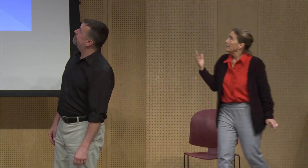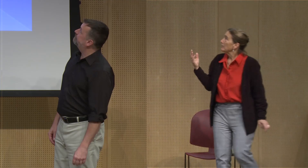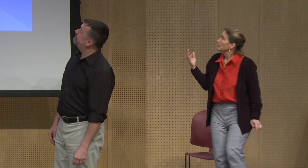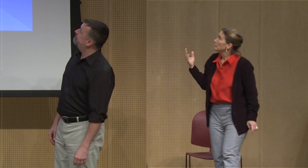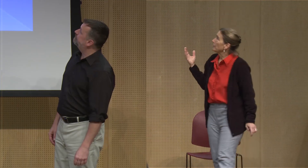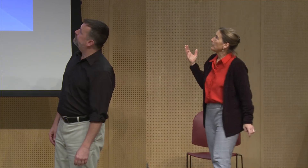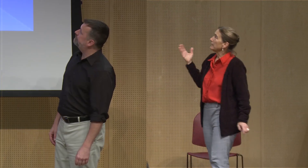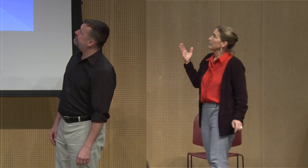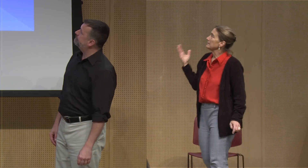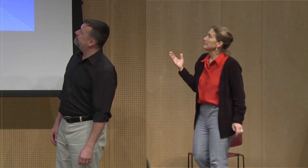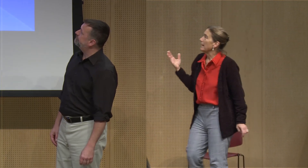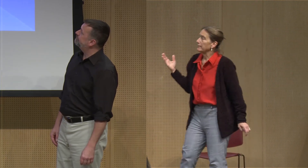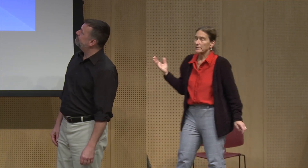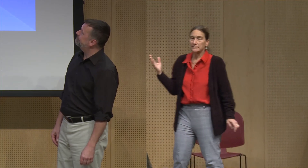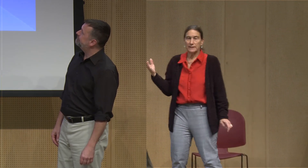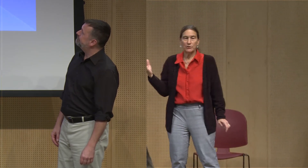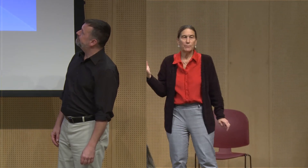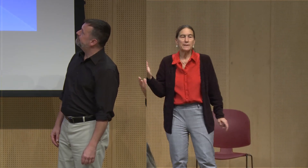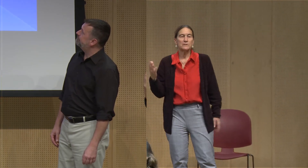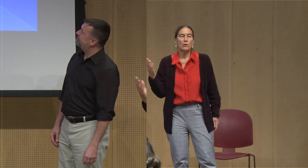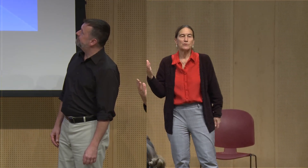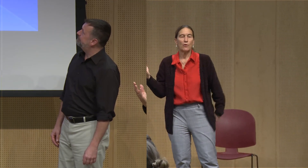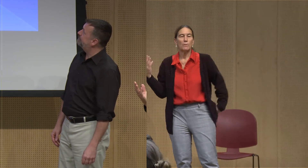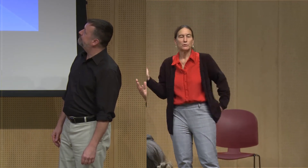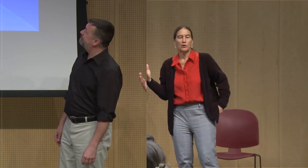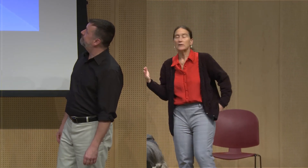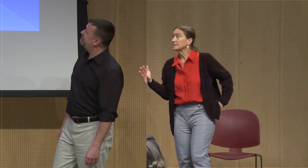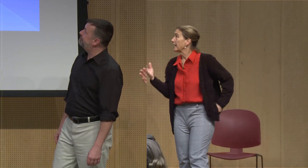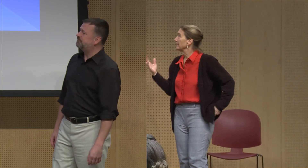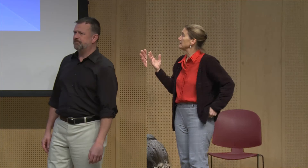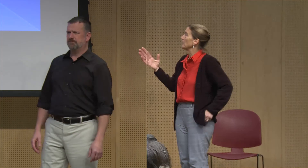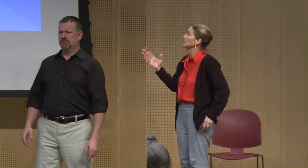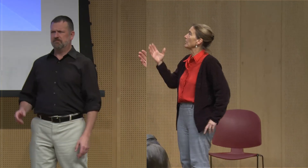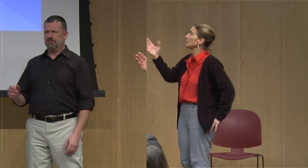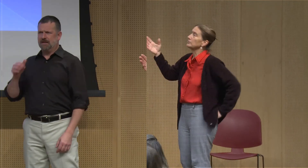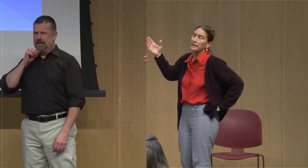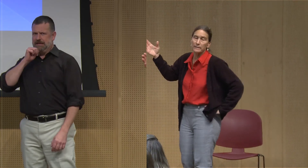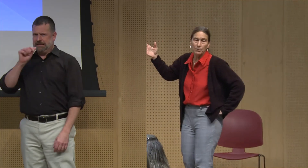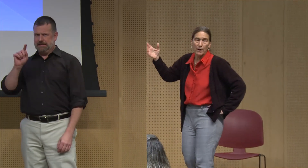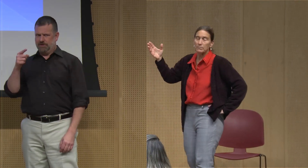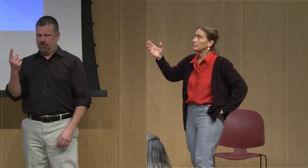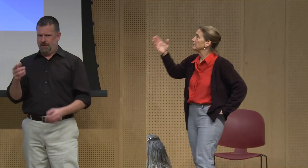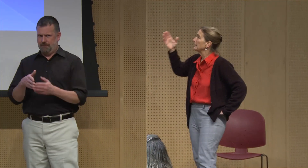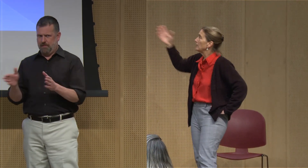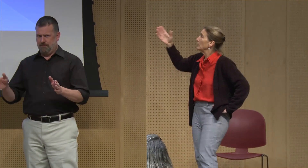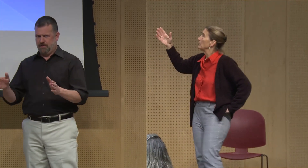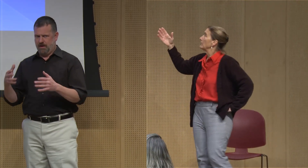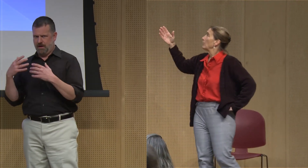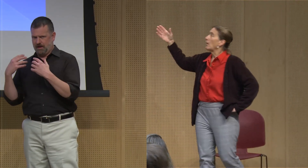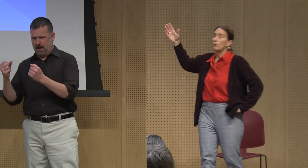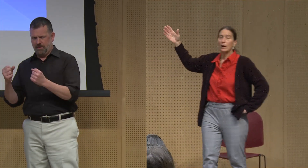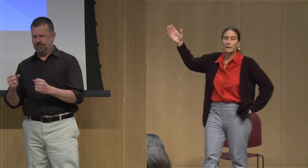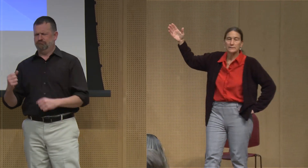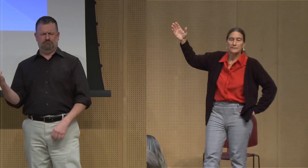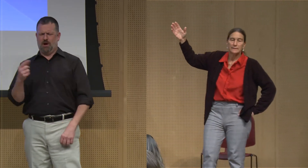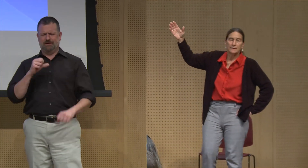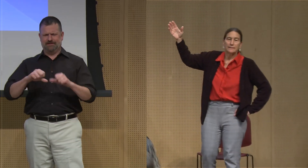SO IF WE LOOK AT THE SCI-- THE CONTINUUM-- AND THIS GOES FOR ALMOST ALL SCIENCES. YOU KNOW, IT'S UNDERSTANDING THE PROBLEM, WHAT WORKS,